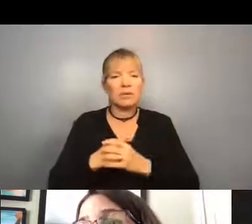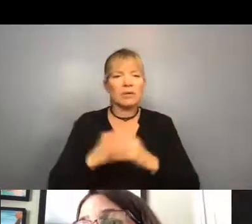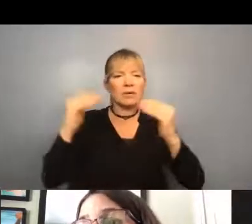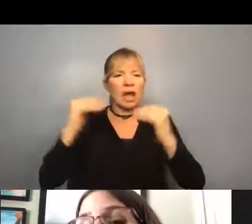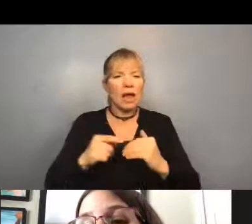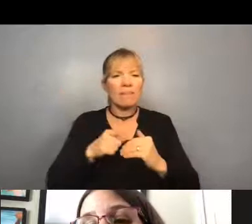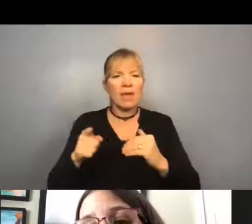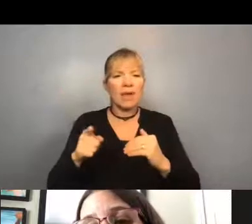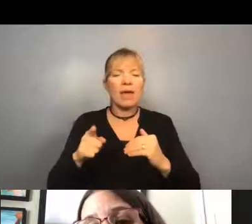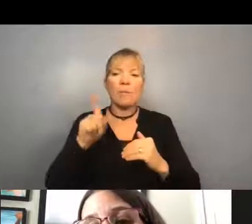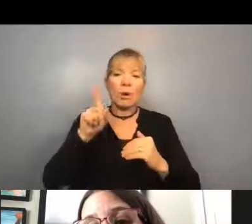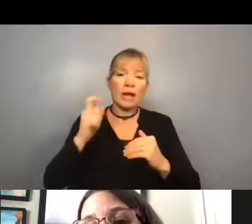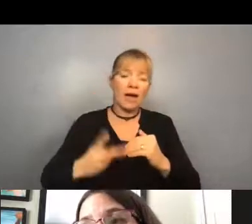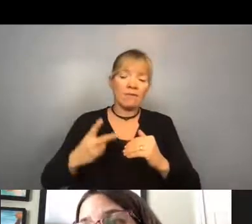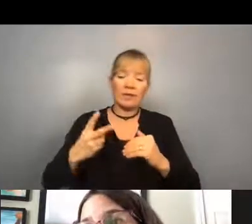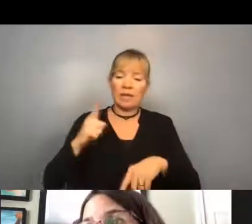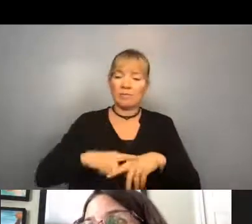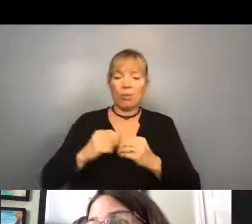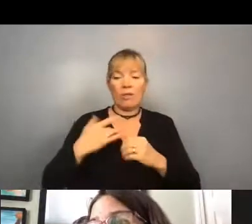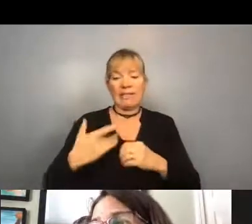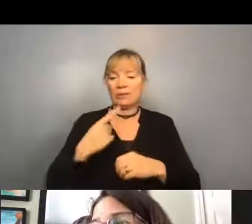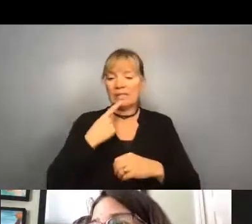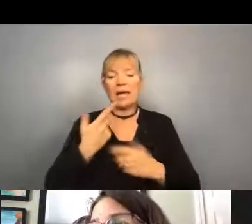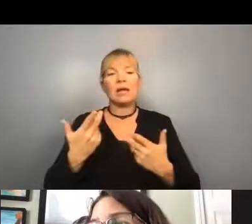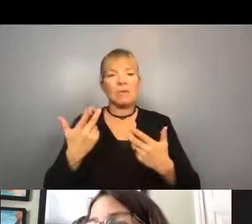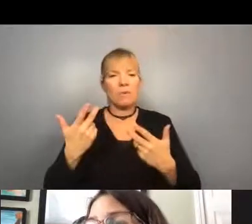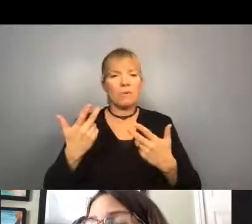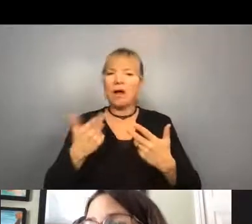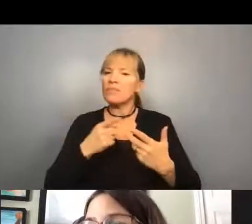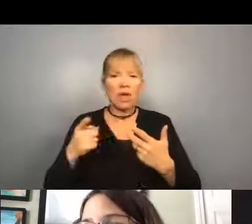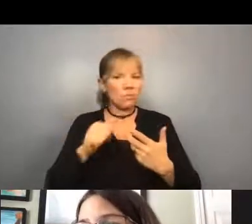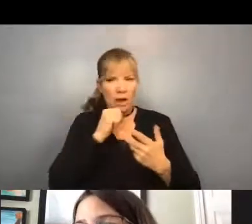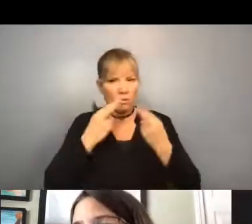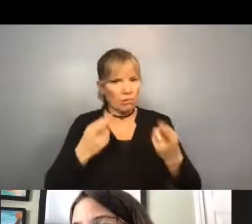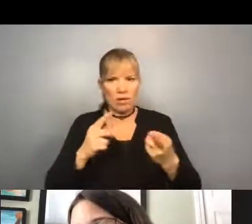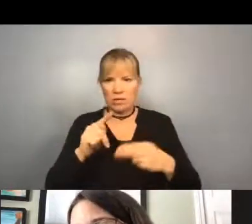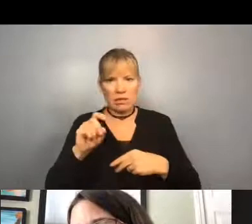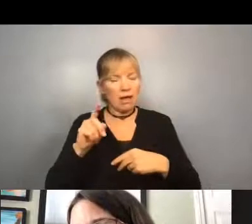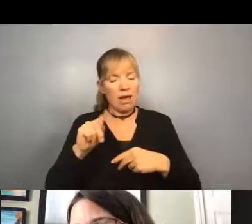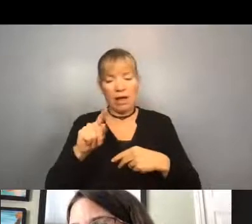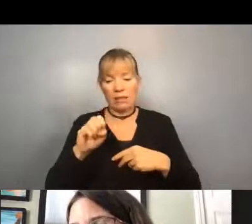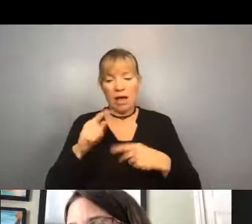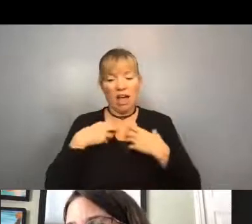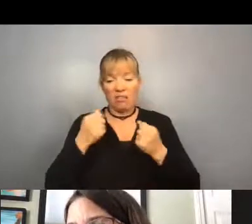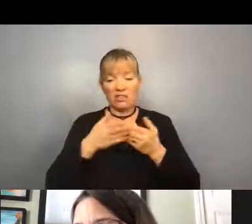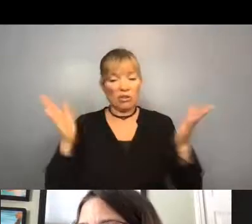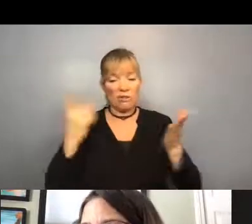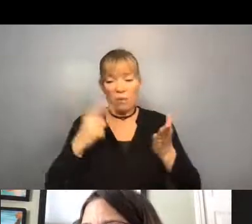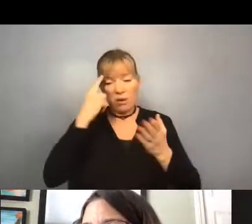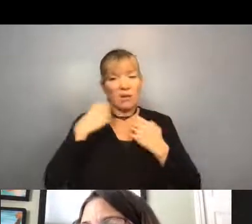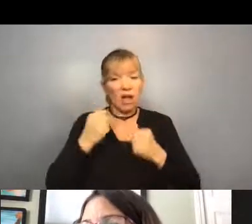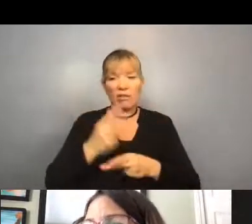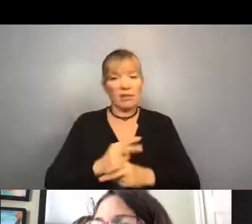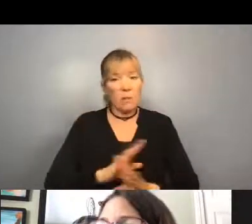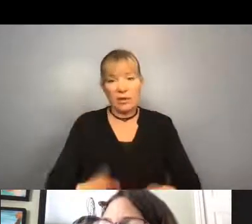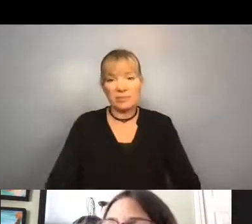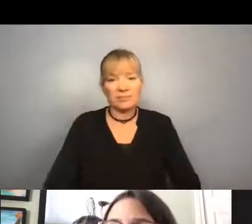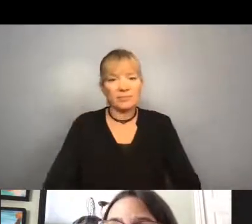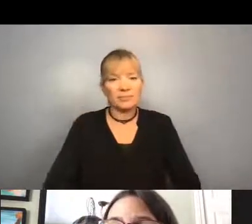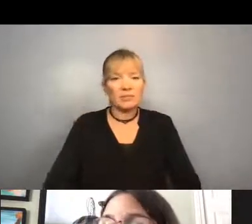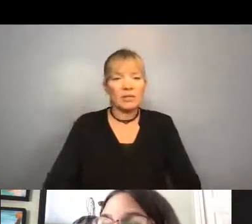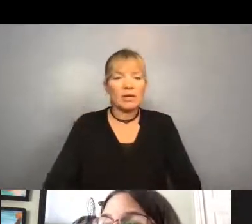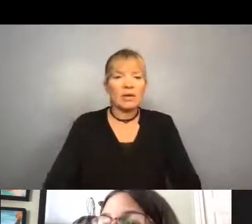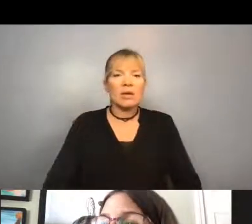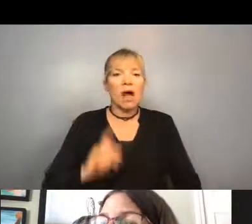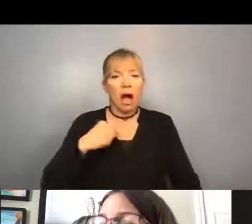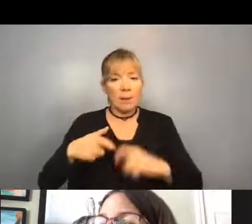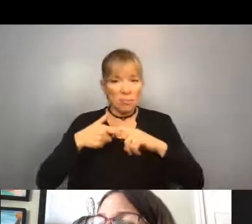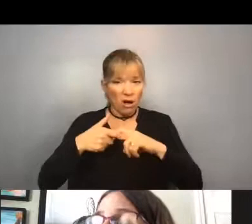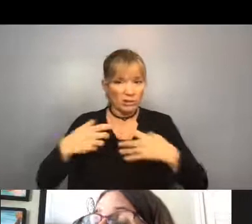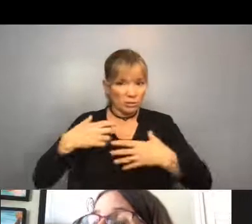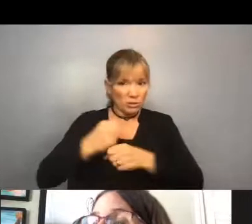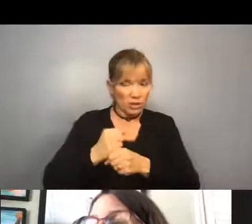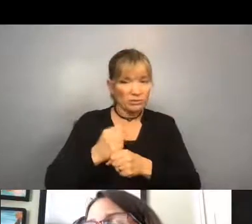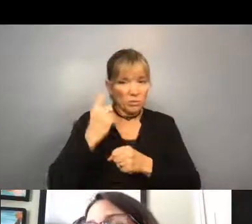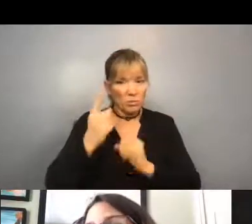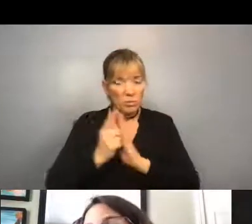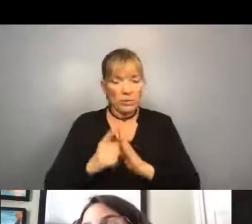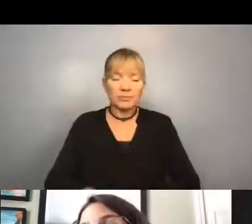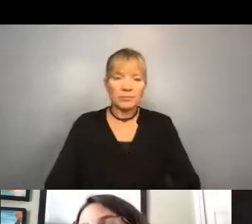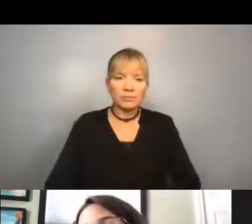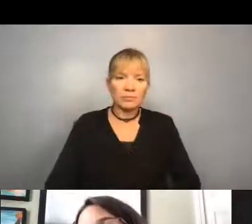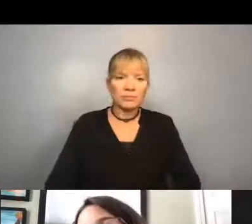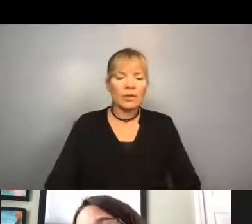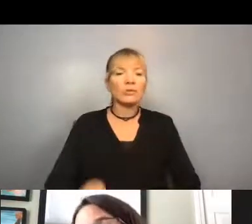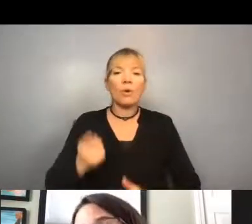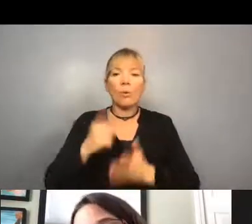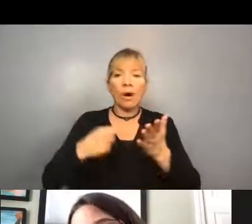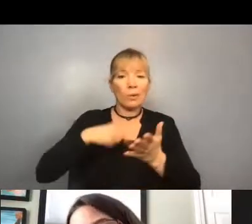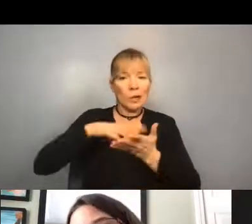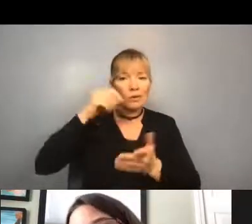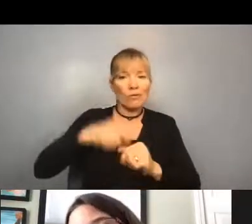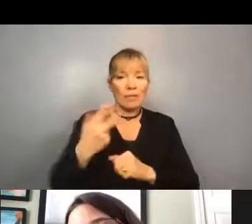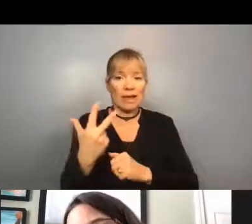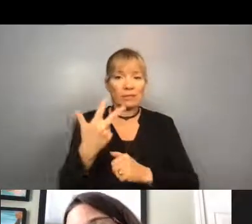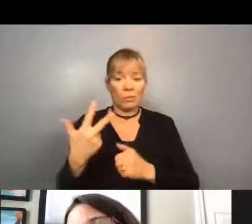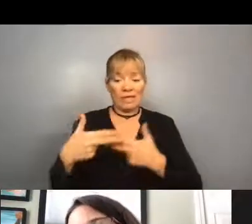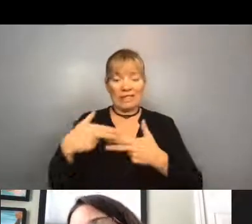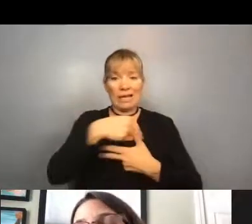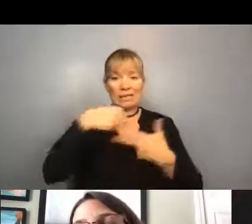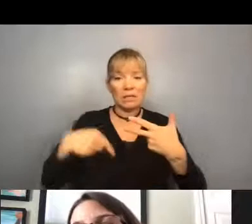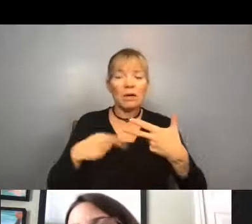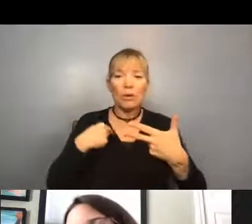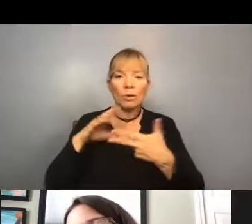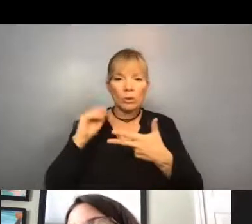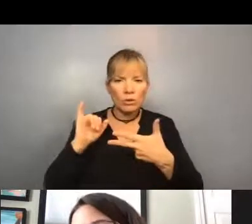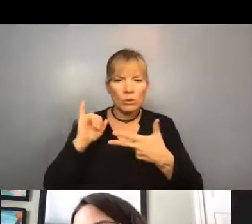visits as having a quality of fair or poor. They were 1 and a halftimes more likely to say they would not recommend telehealth in general for mental health care. If I could pause to summarize for a moment, a takeaway from these last three slides is that people in general